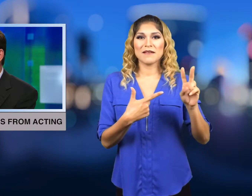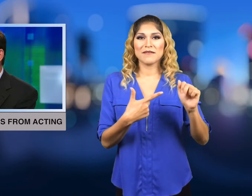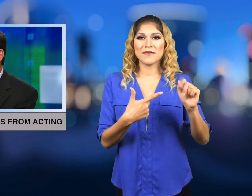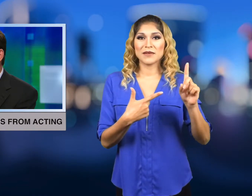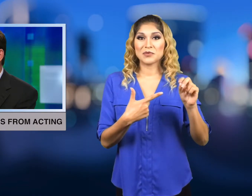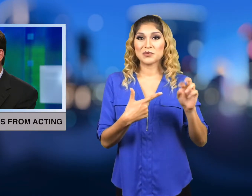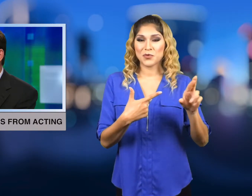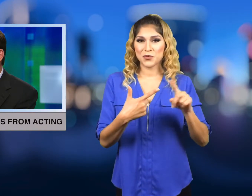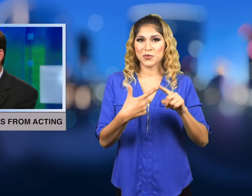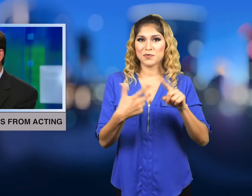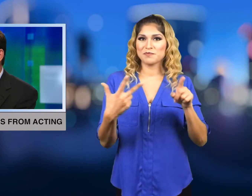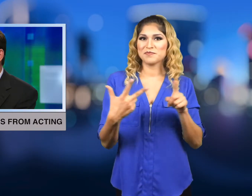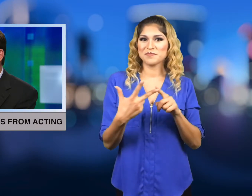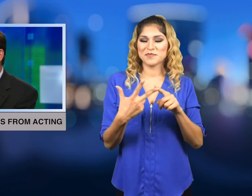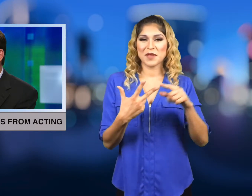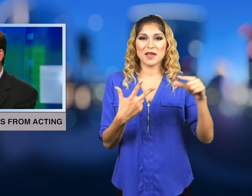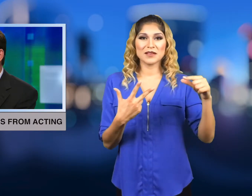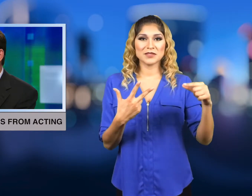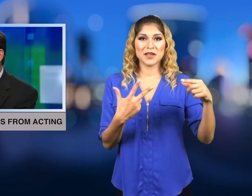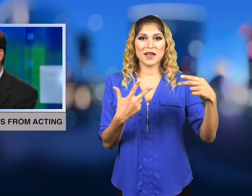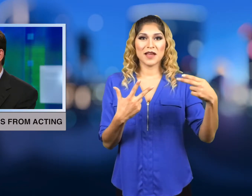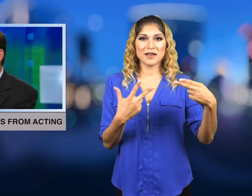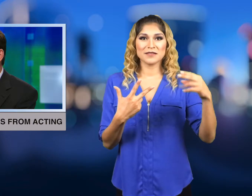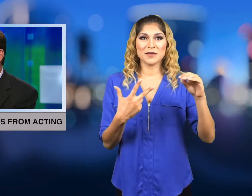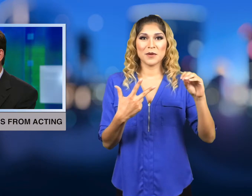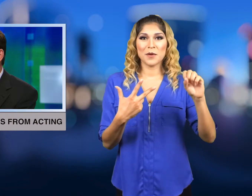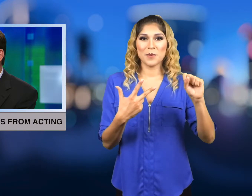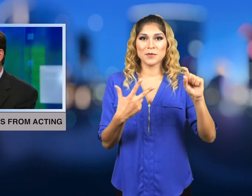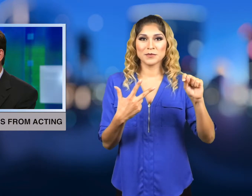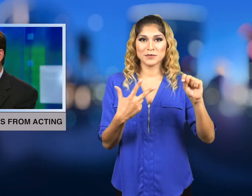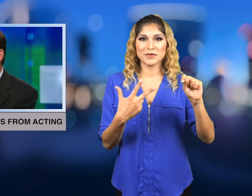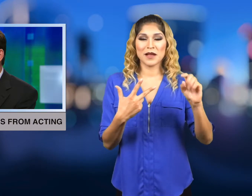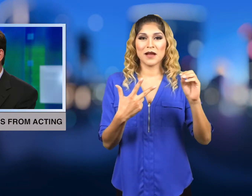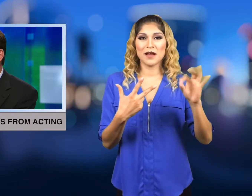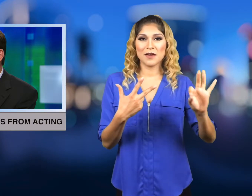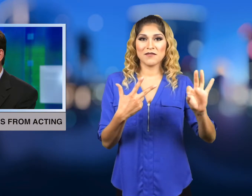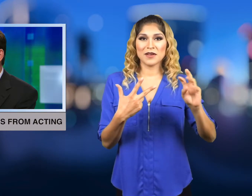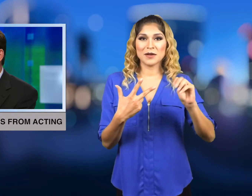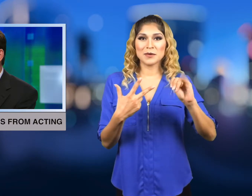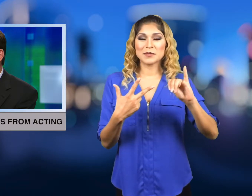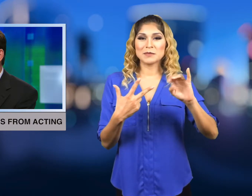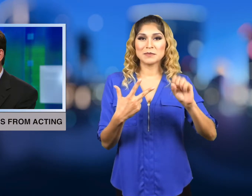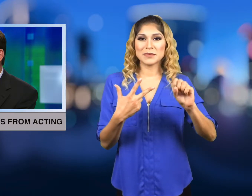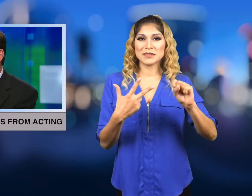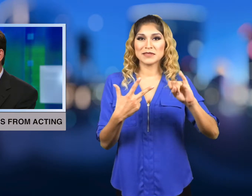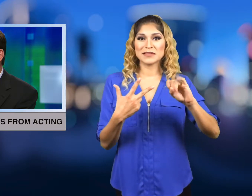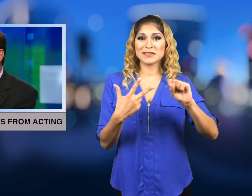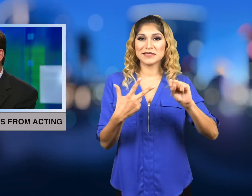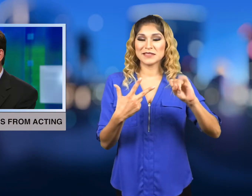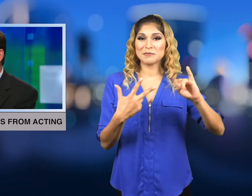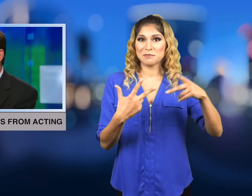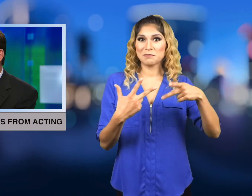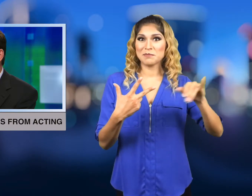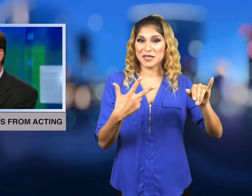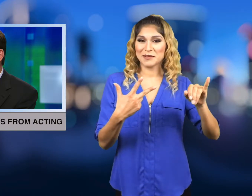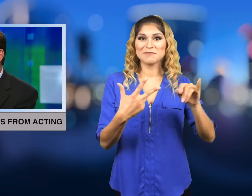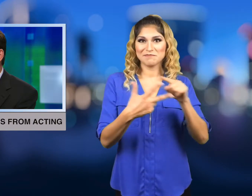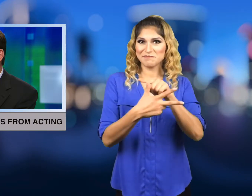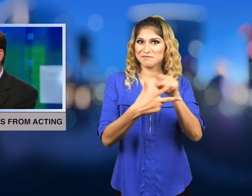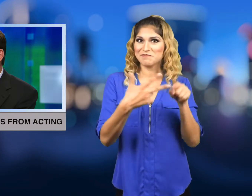and Ghost of Mississippi.